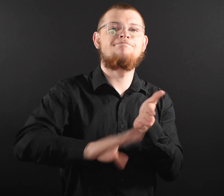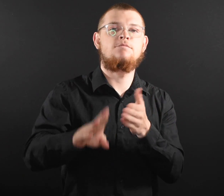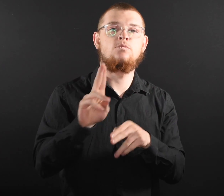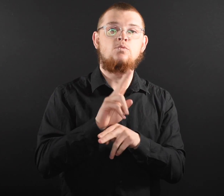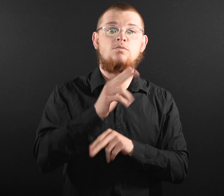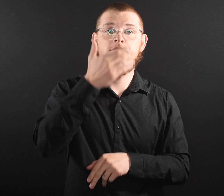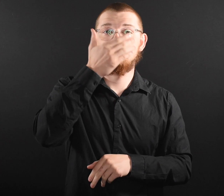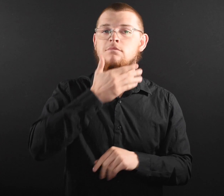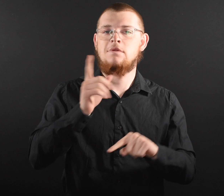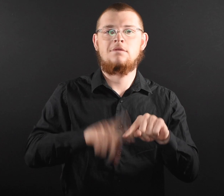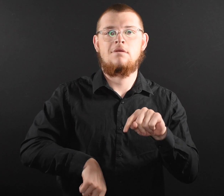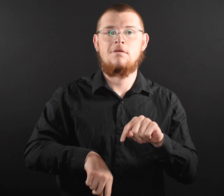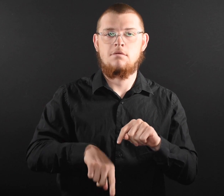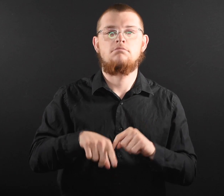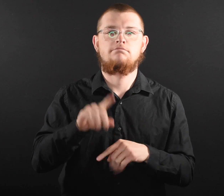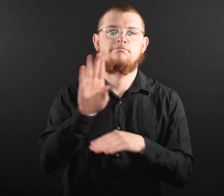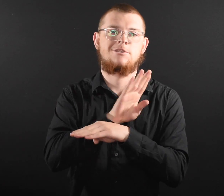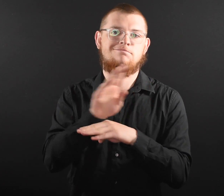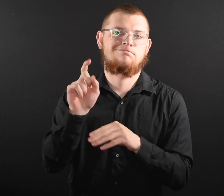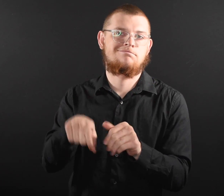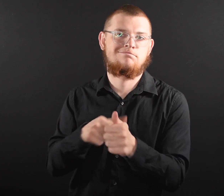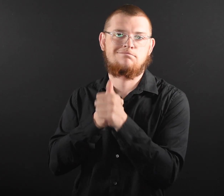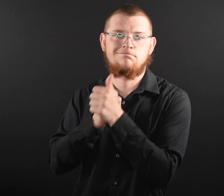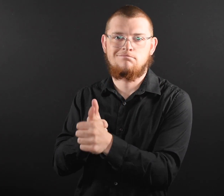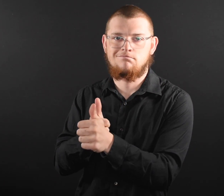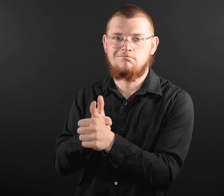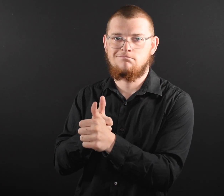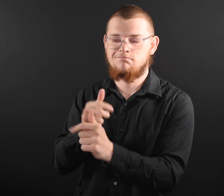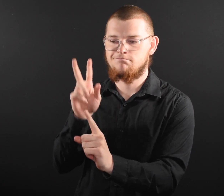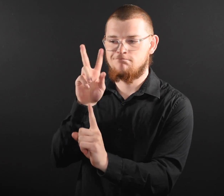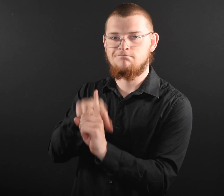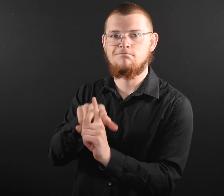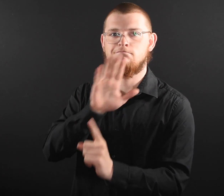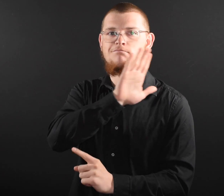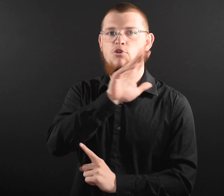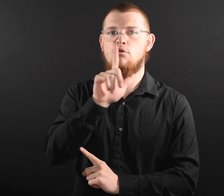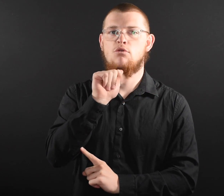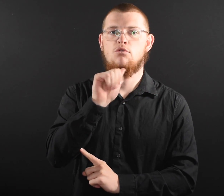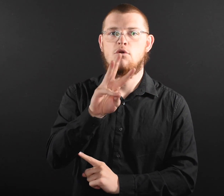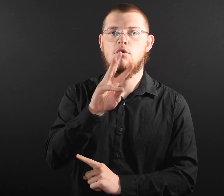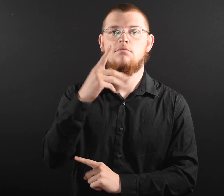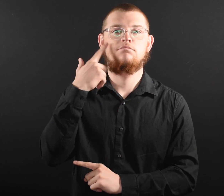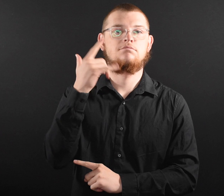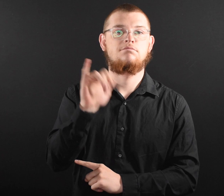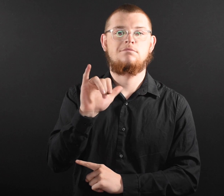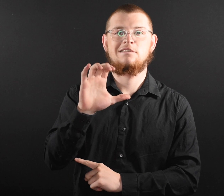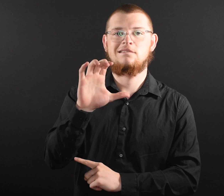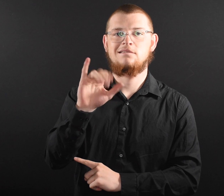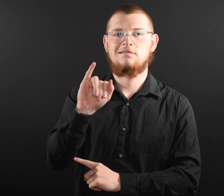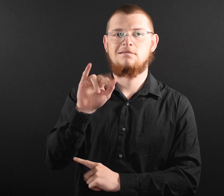covering requirements, businesses must follow the requirements of applicable laws (including civil